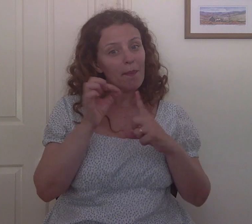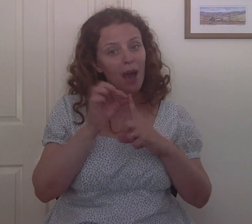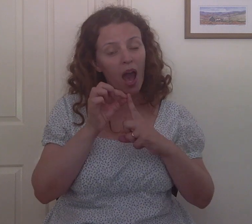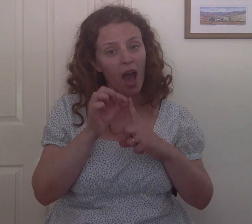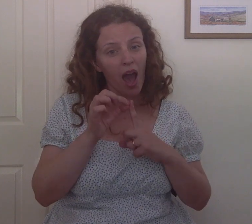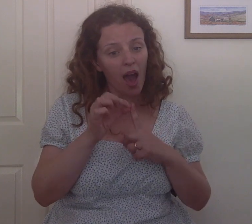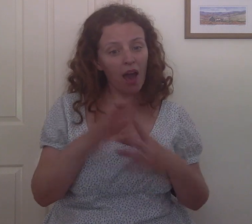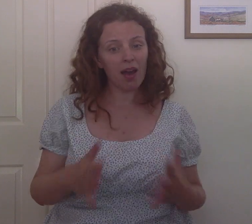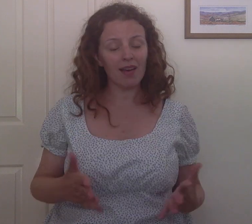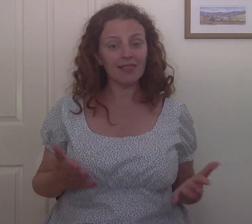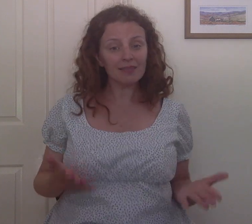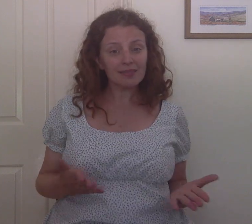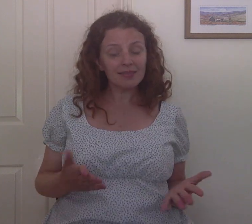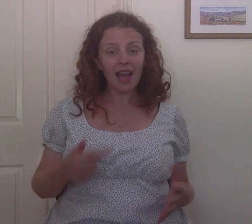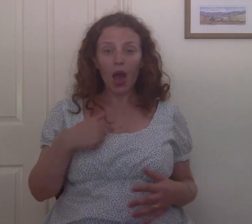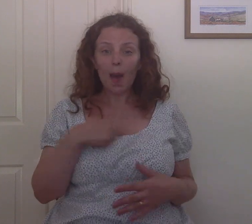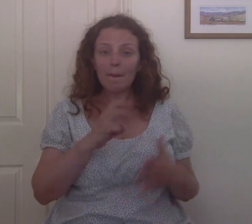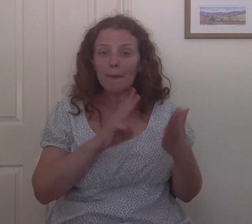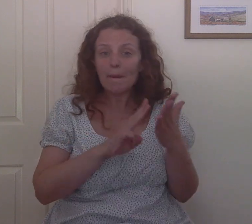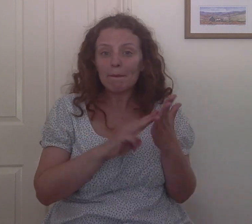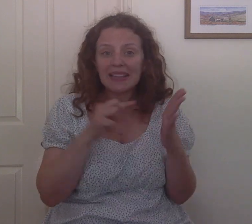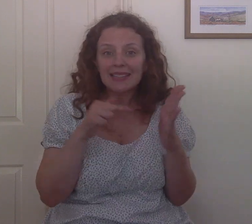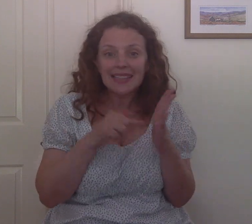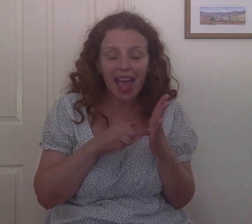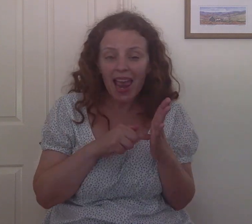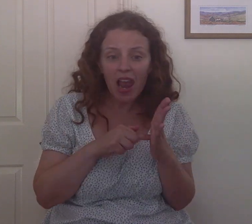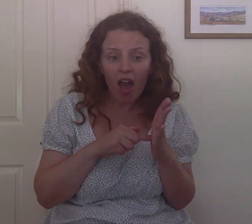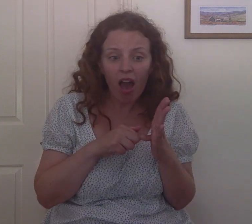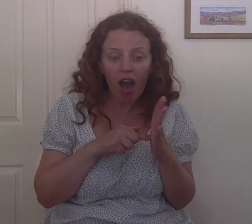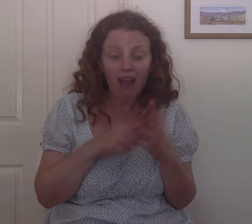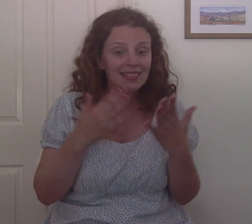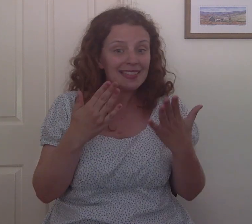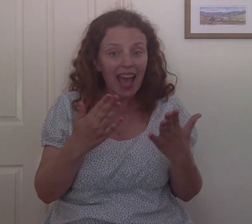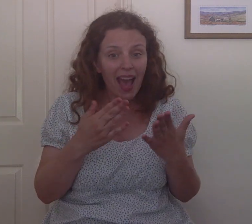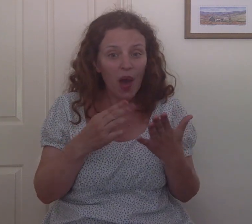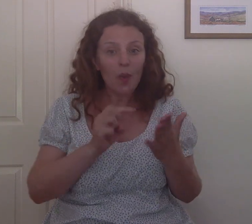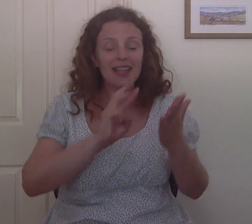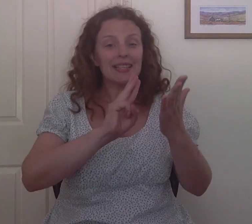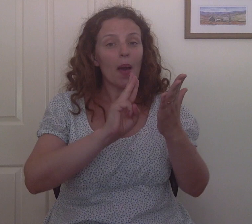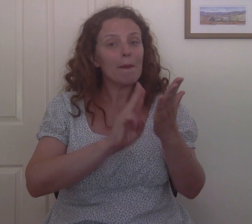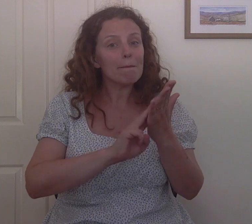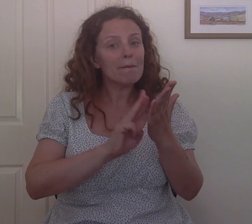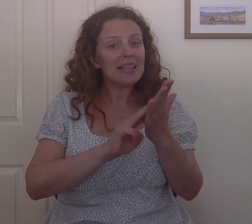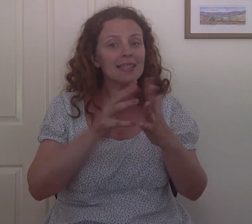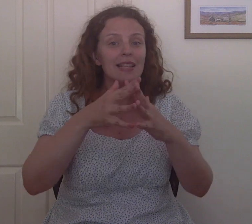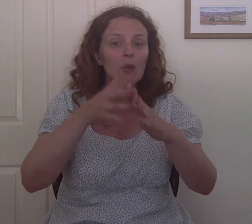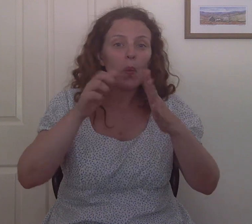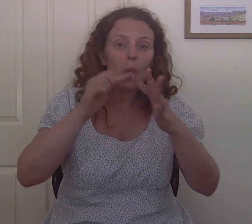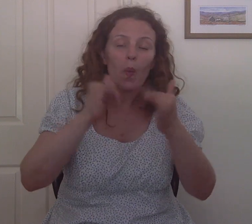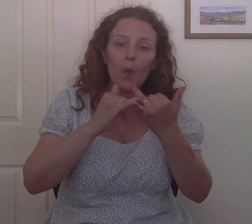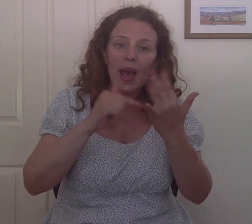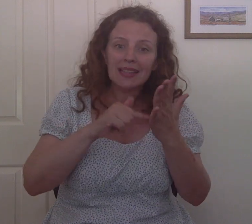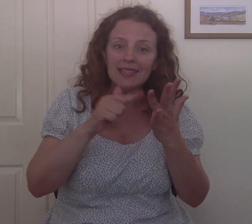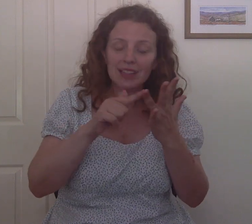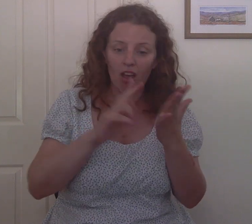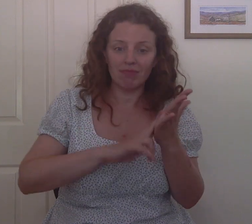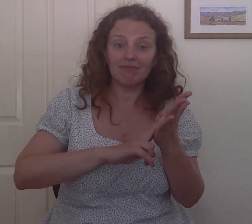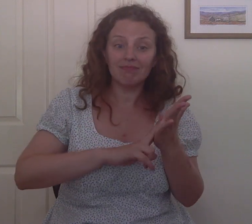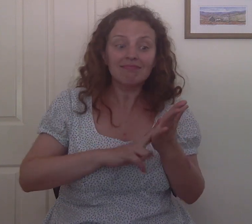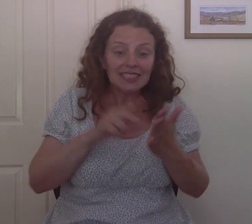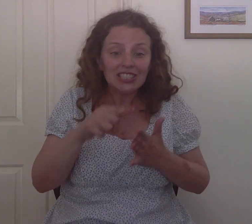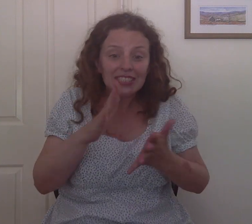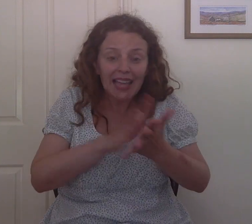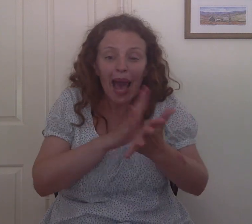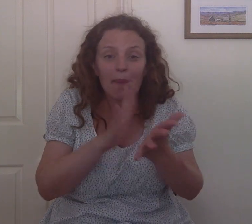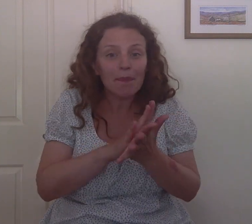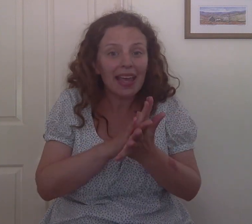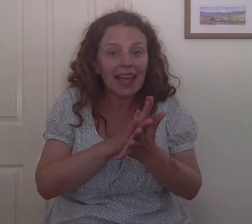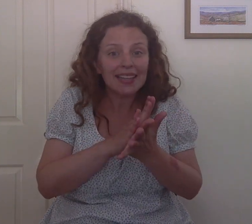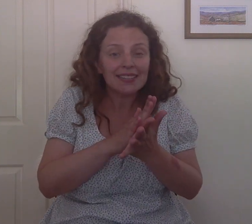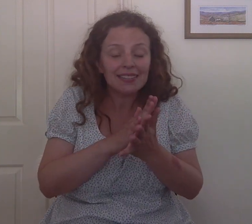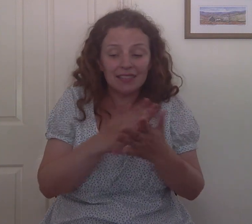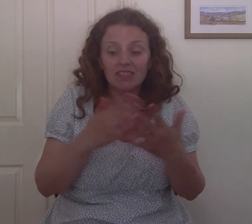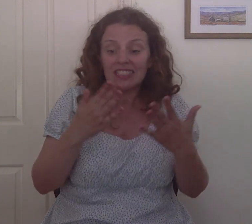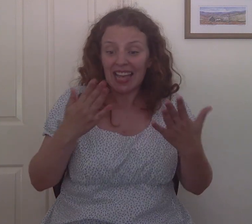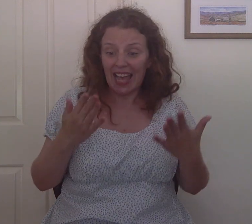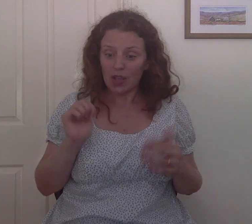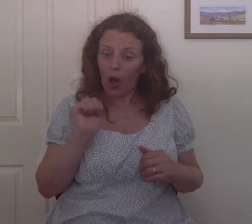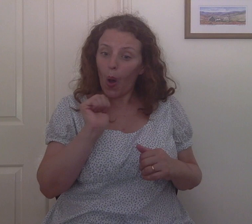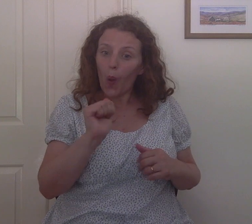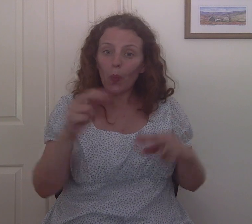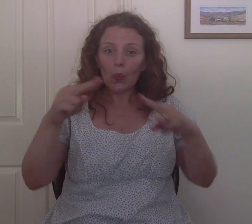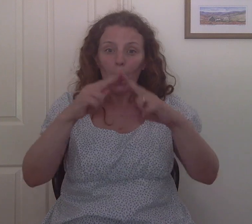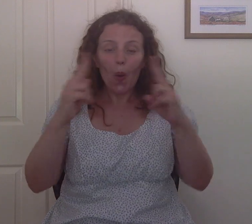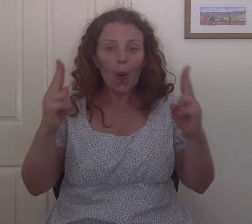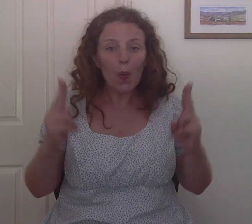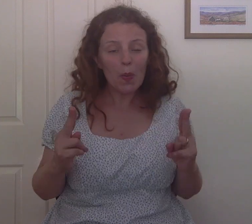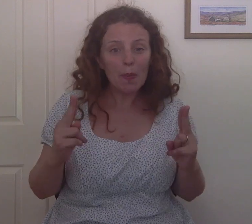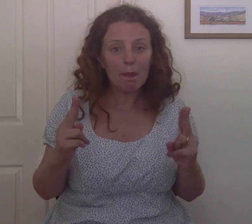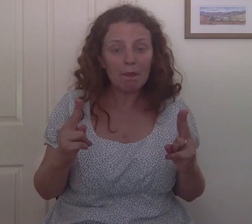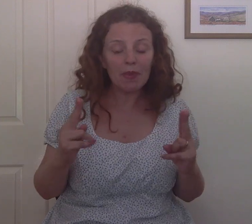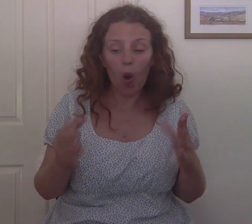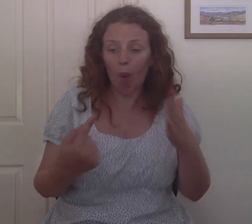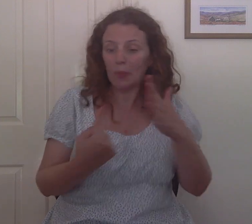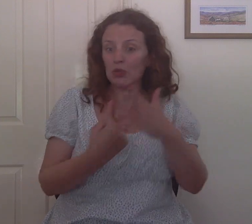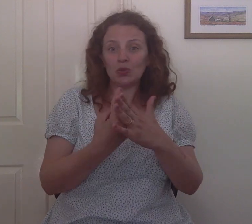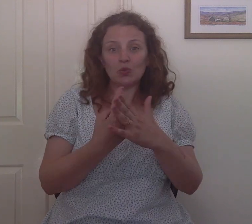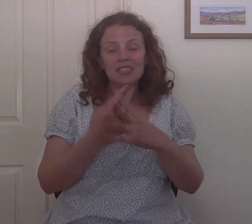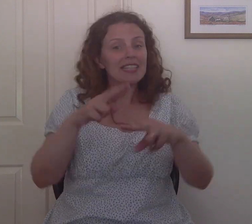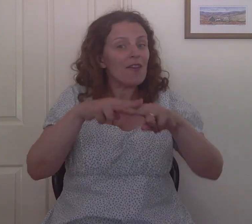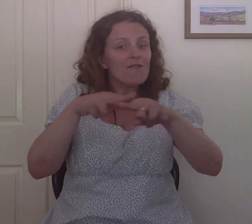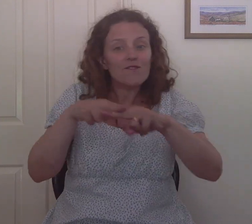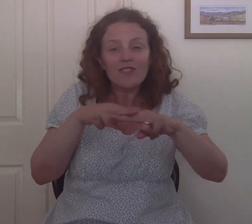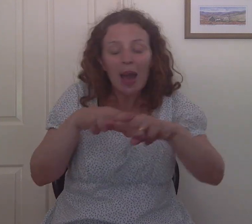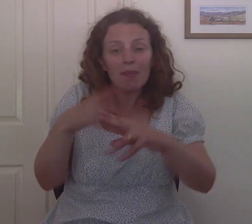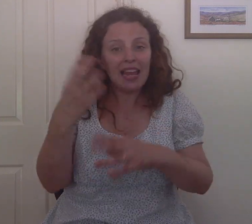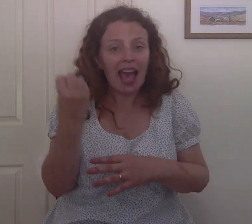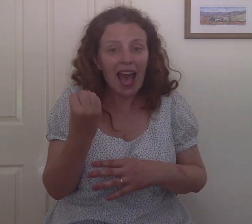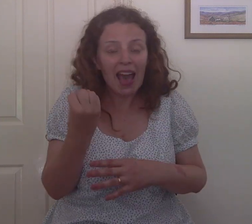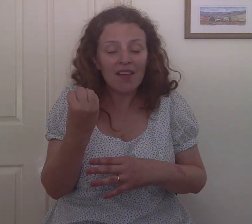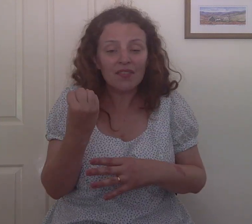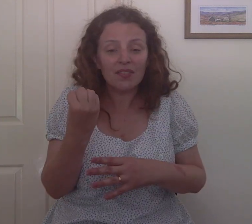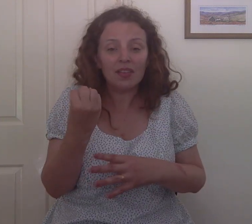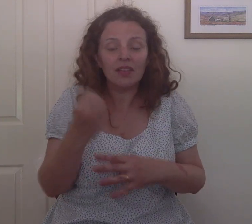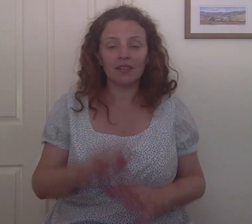"Papa, it's Mrs Weston now, she's happy. She has her own home and opportunity to have a family."